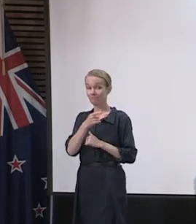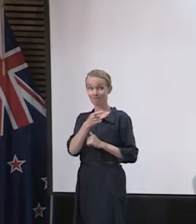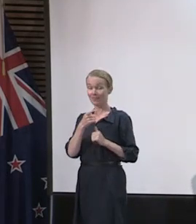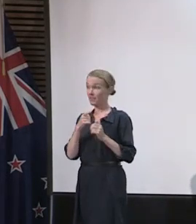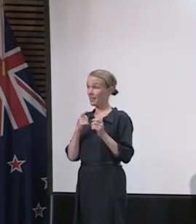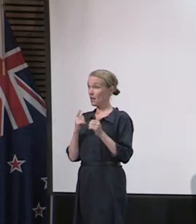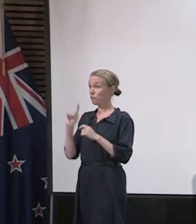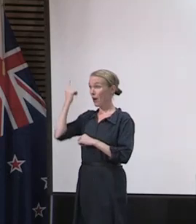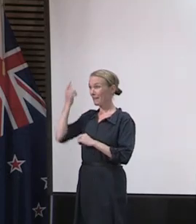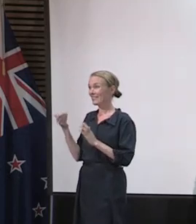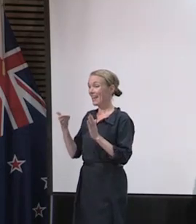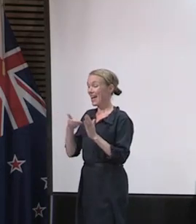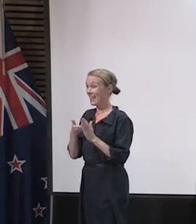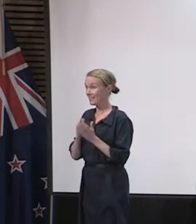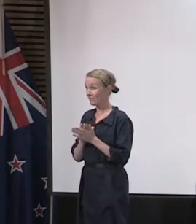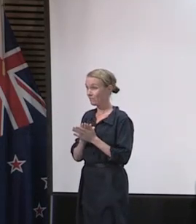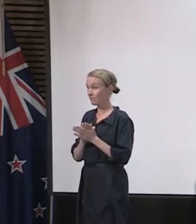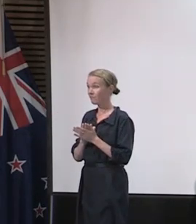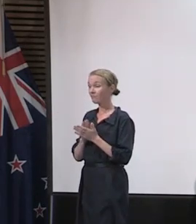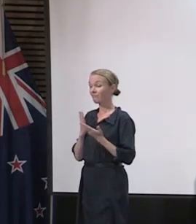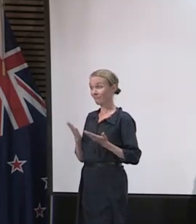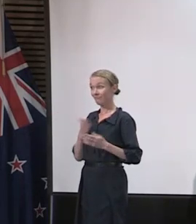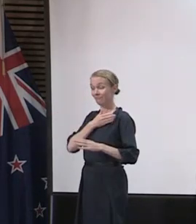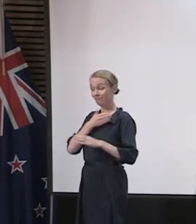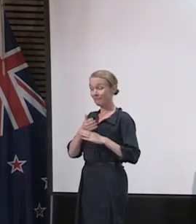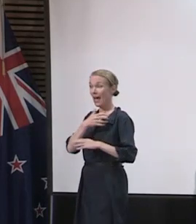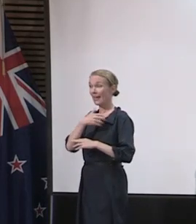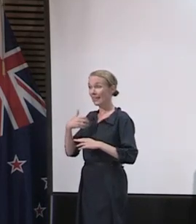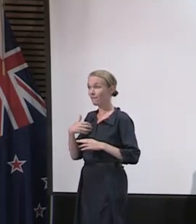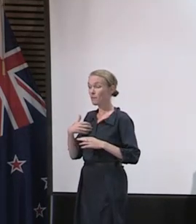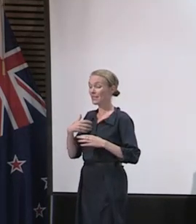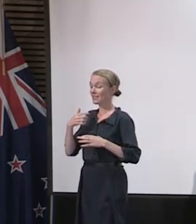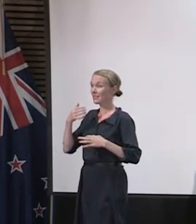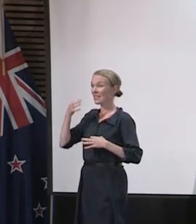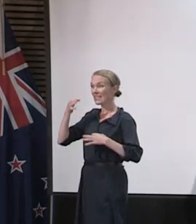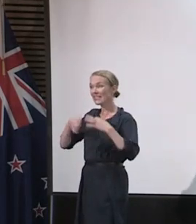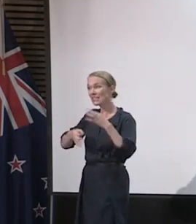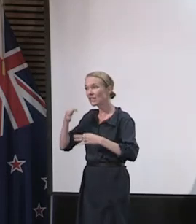see the way we have suggest our framework, we are moving